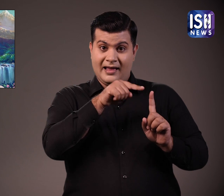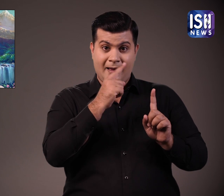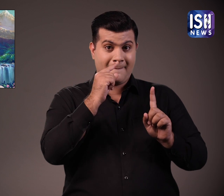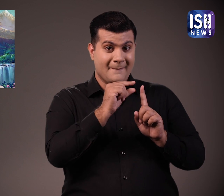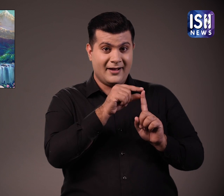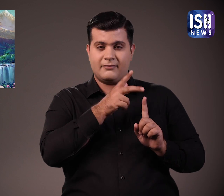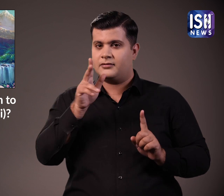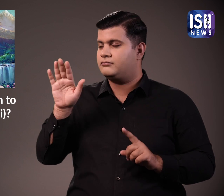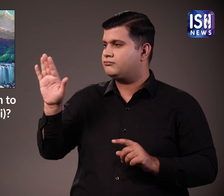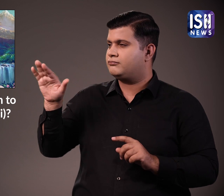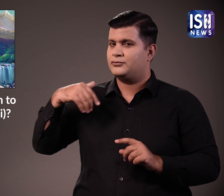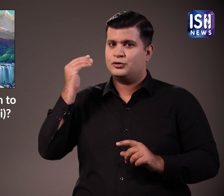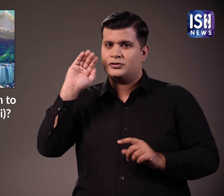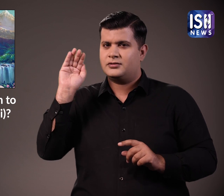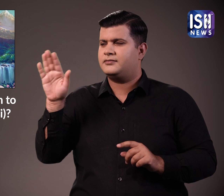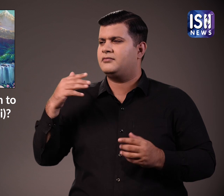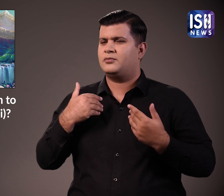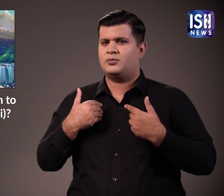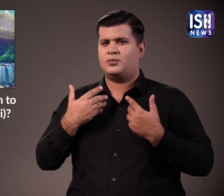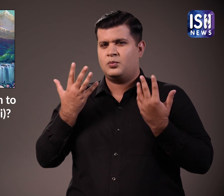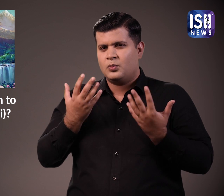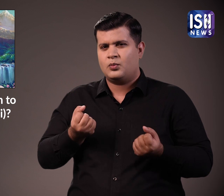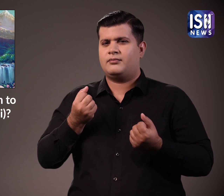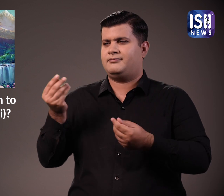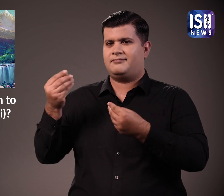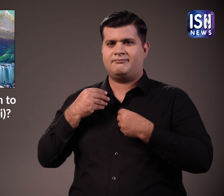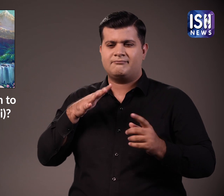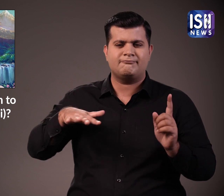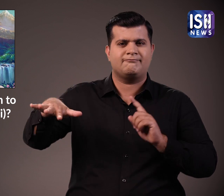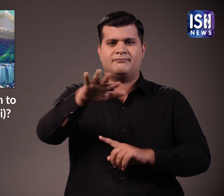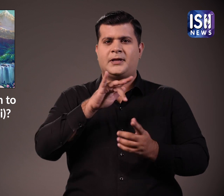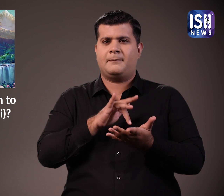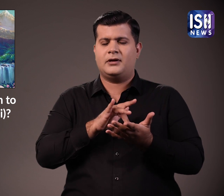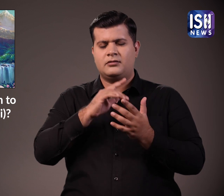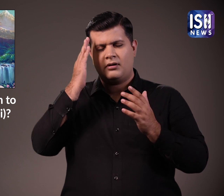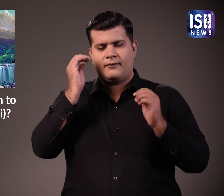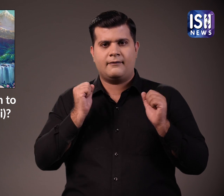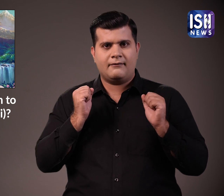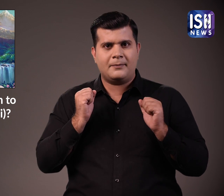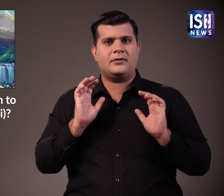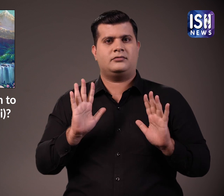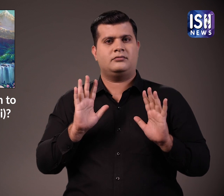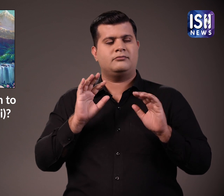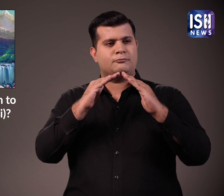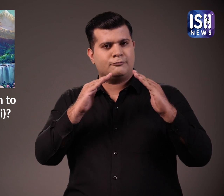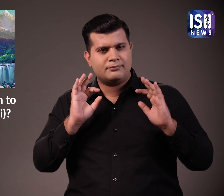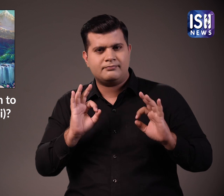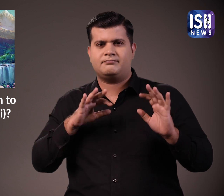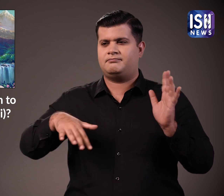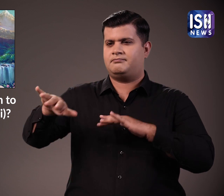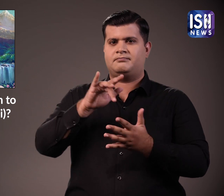Devi Parvati requested Lord Shiva that she wanted to live in a habitable environment.